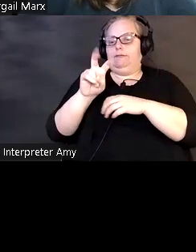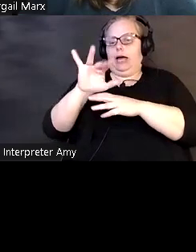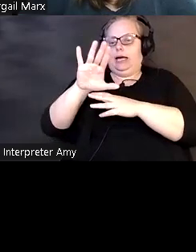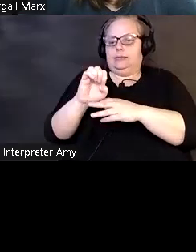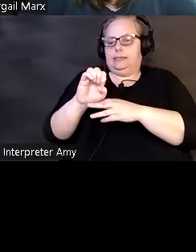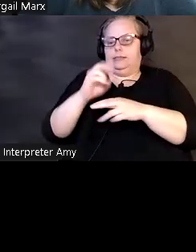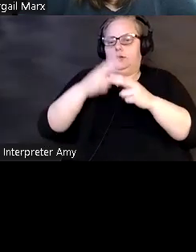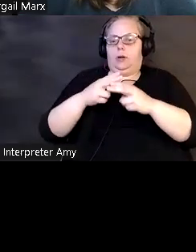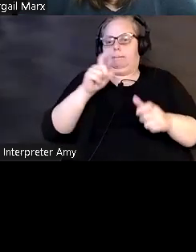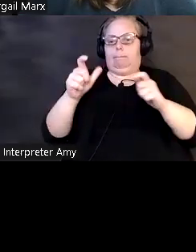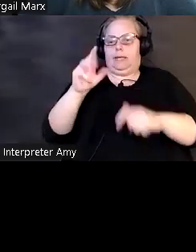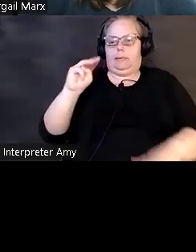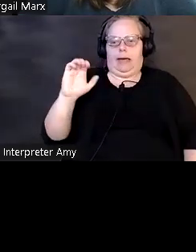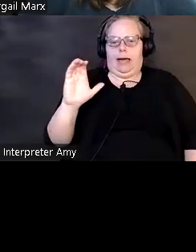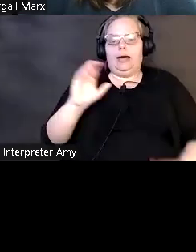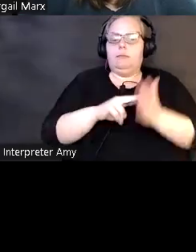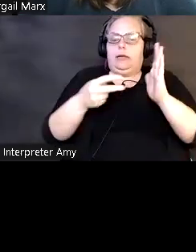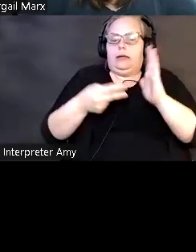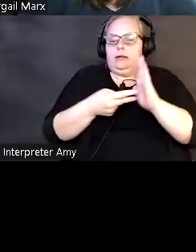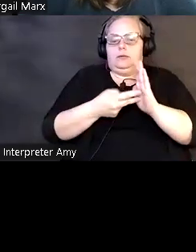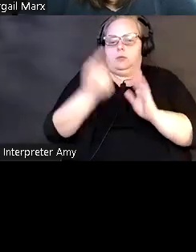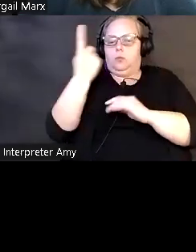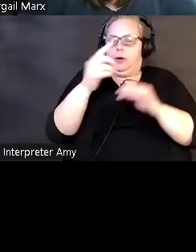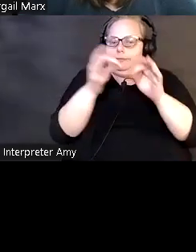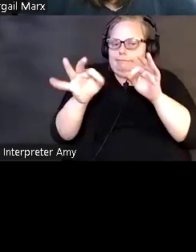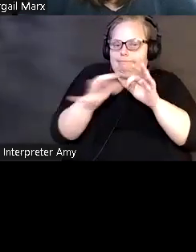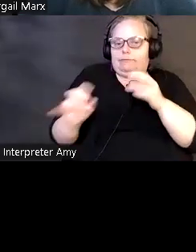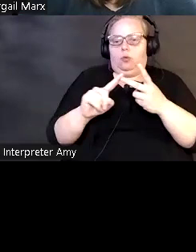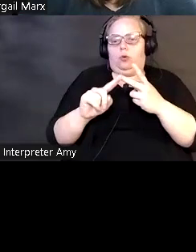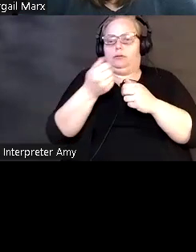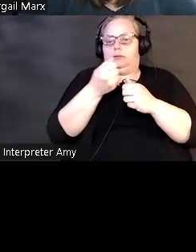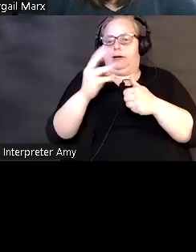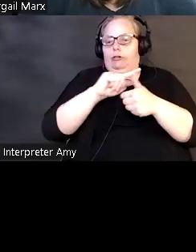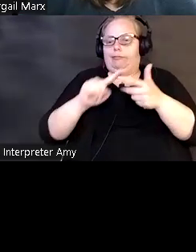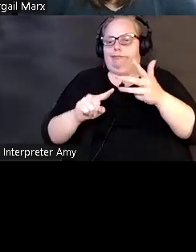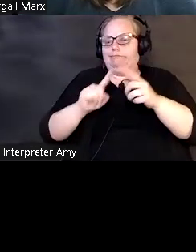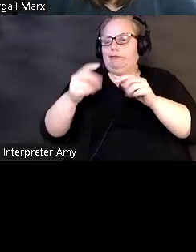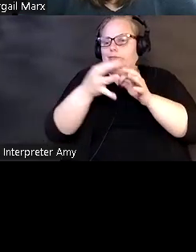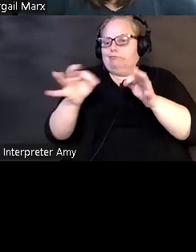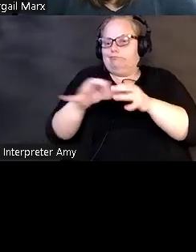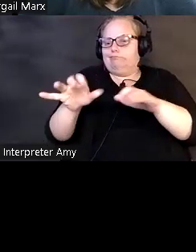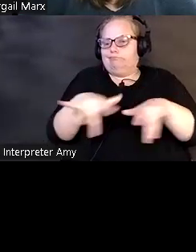they have one message or a sequence of messages you can record, great for greetings or maybe